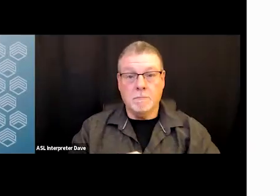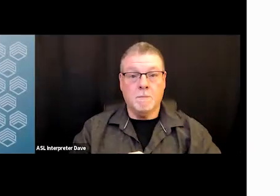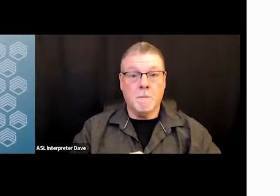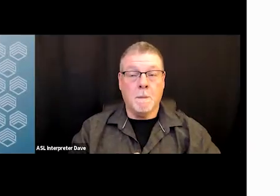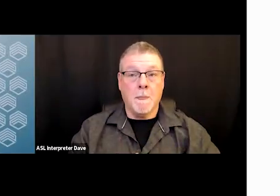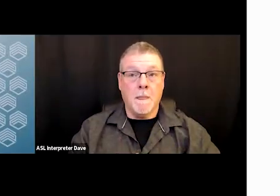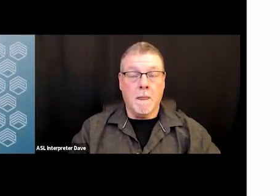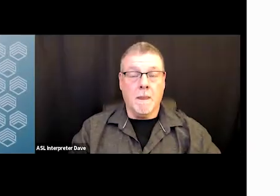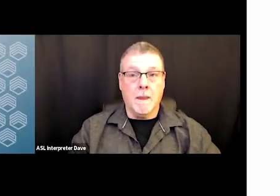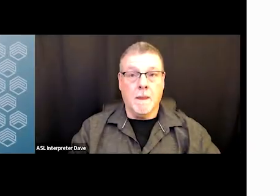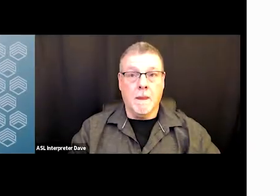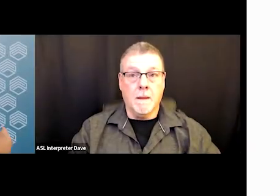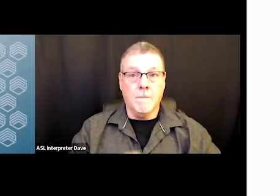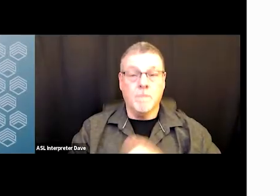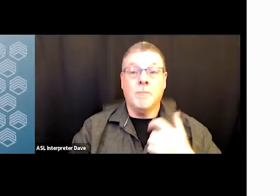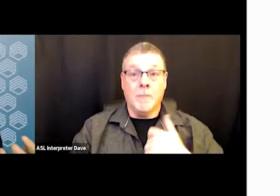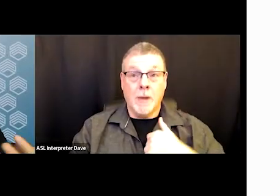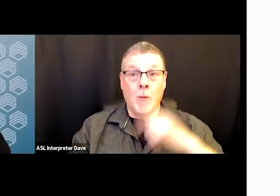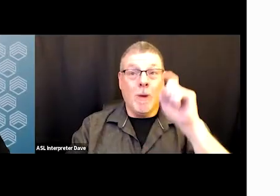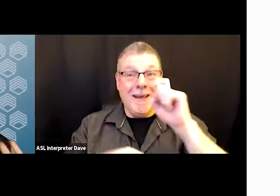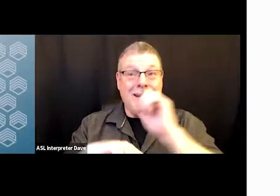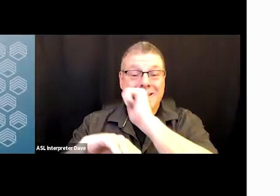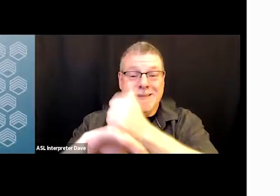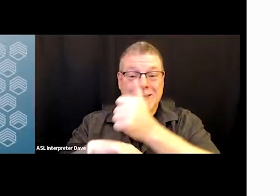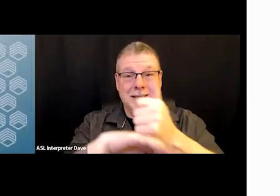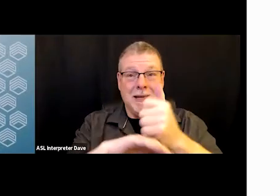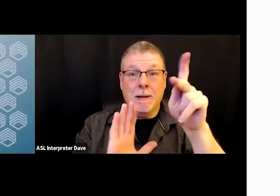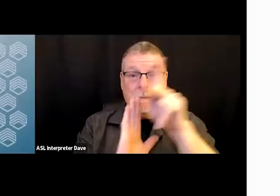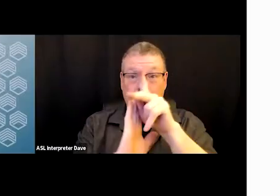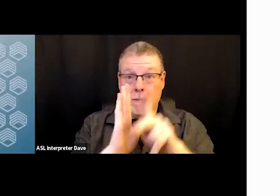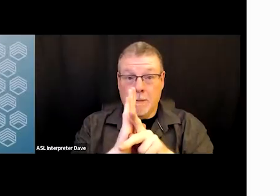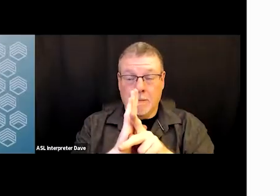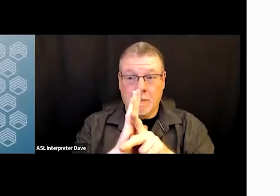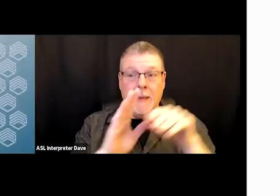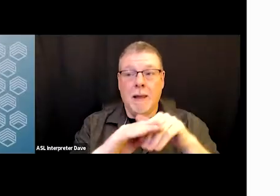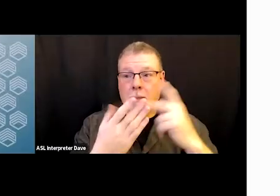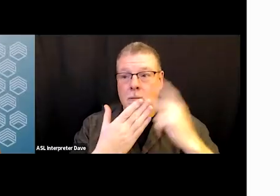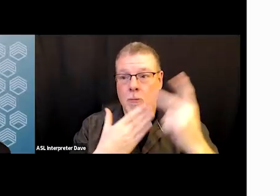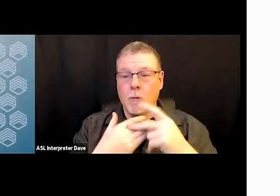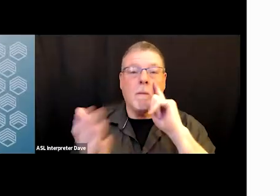And we need to establish policies in our programs that distinguish between the two,